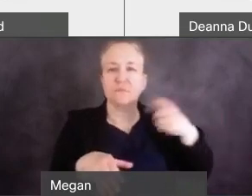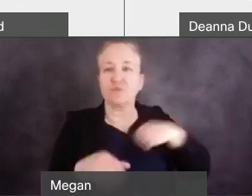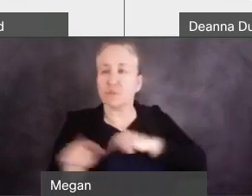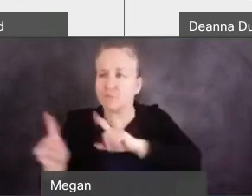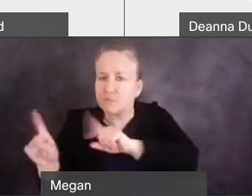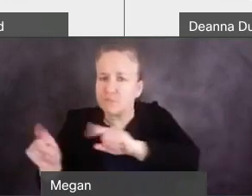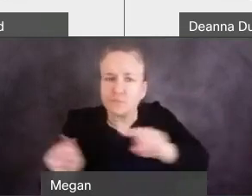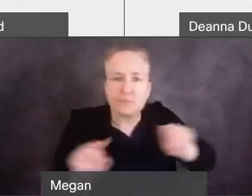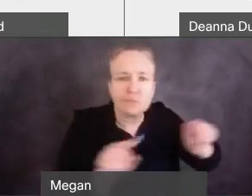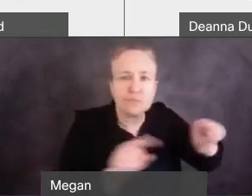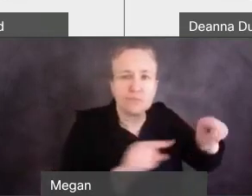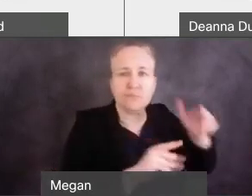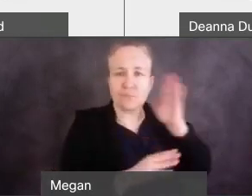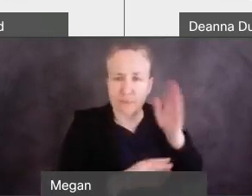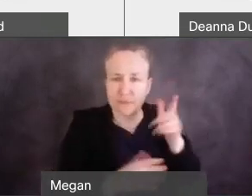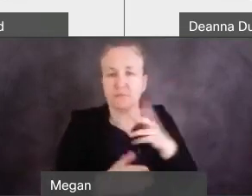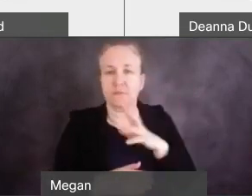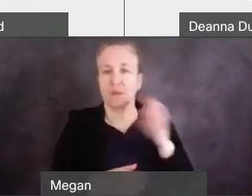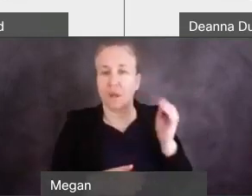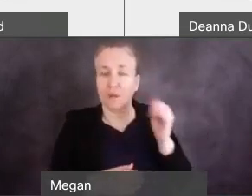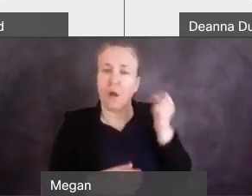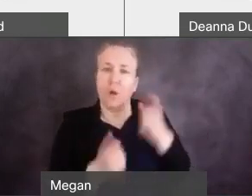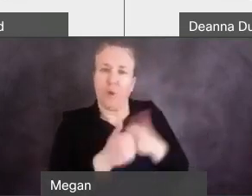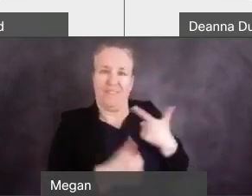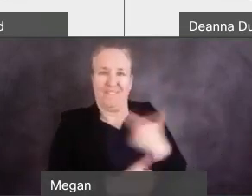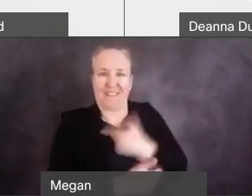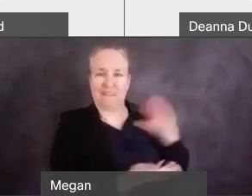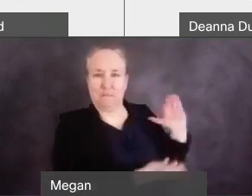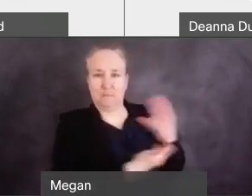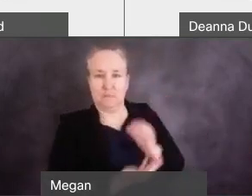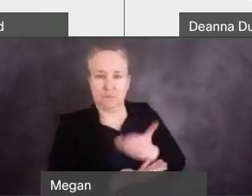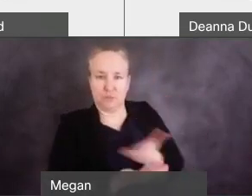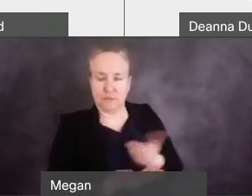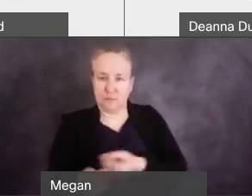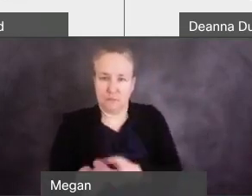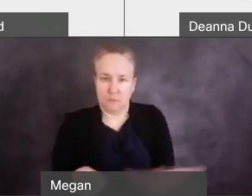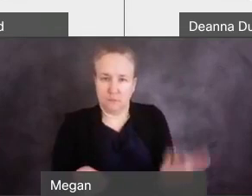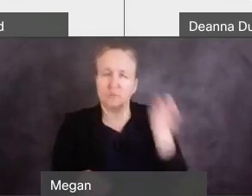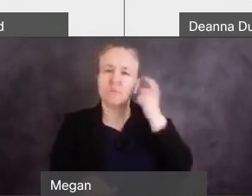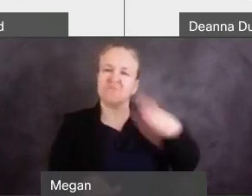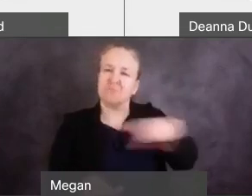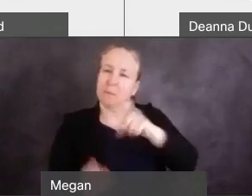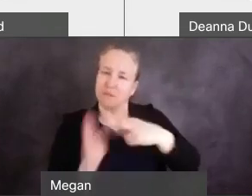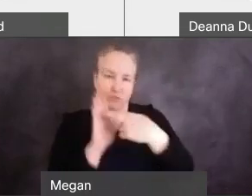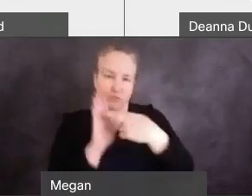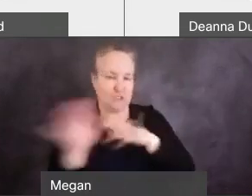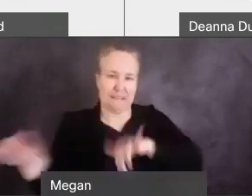with the vaccine. People will need to be registered, you know, just like anybody else